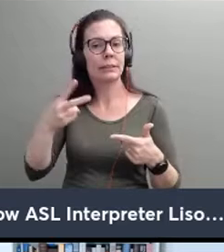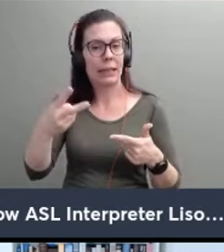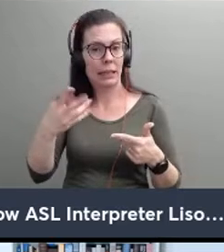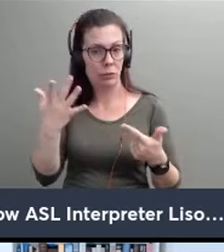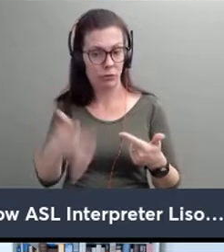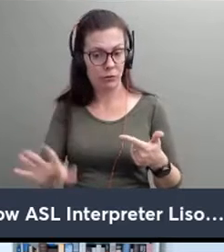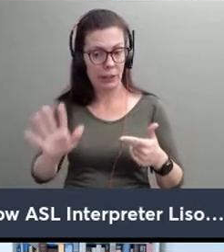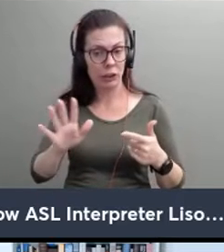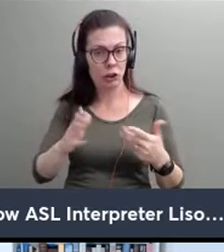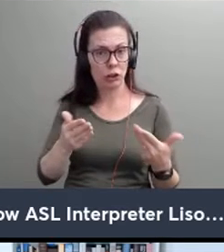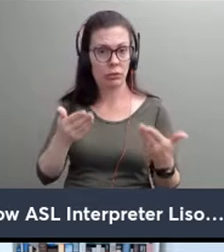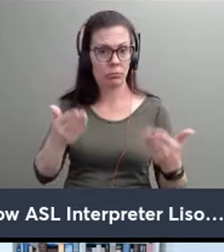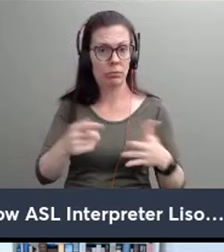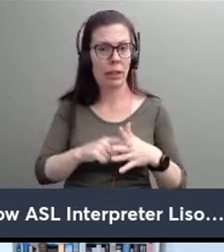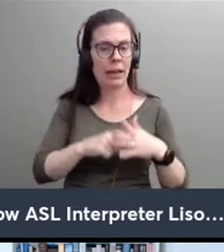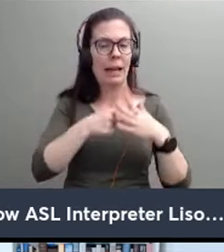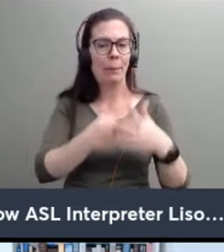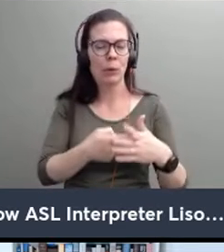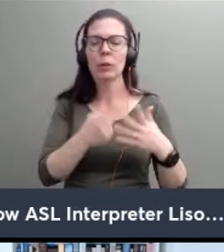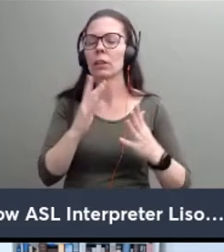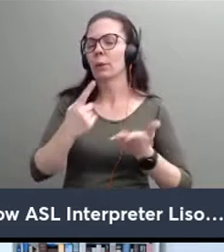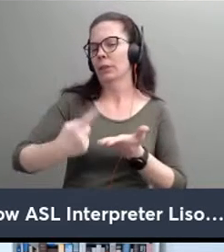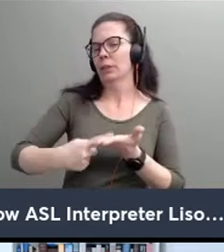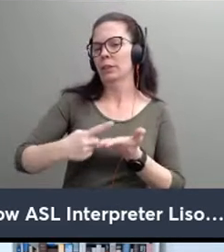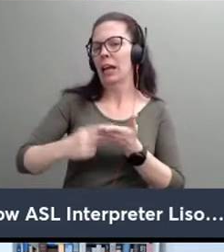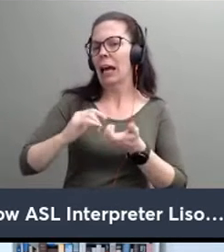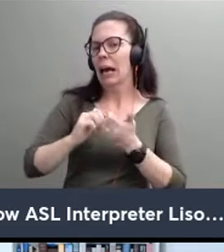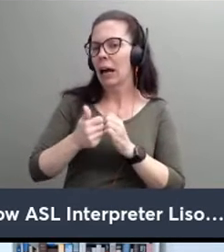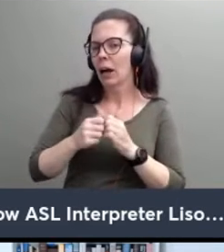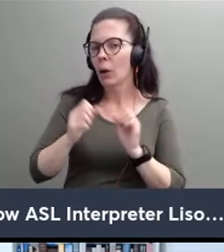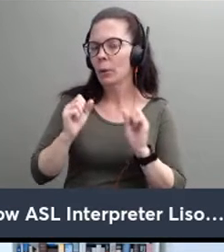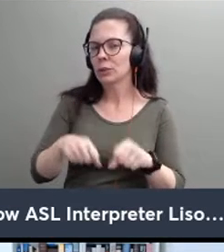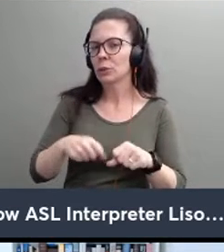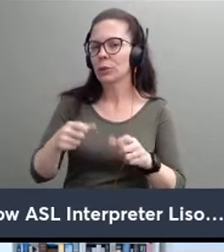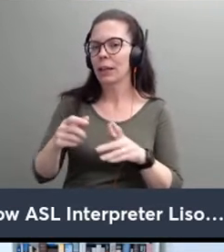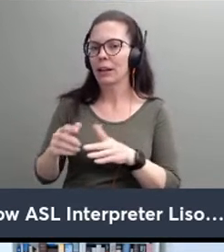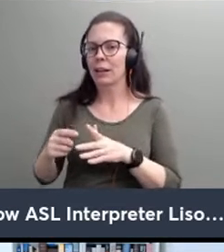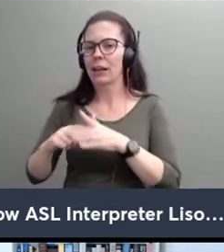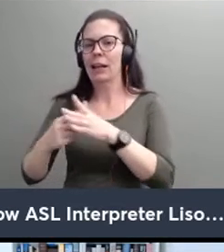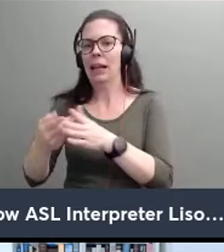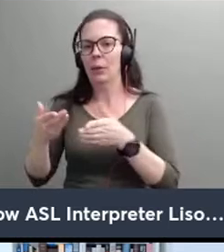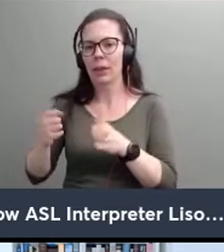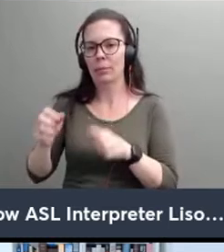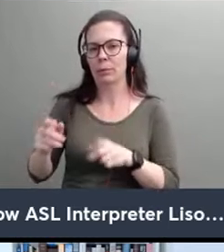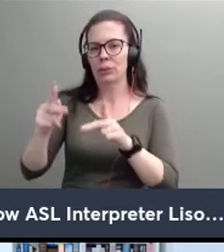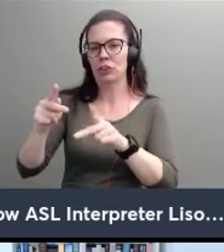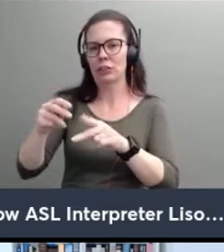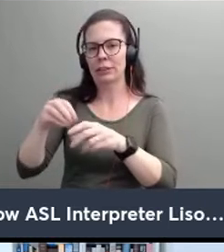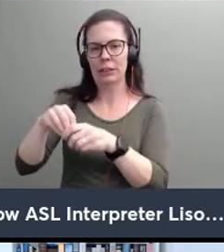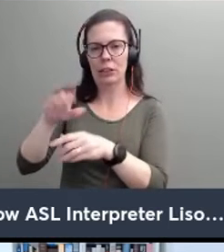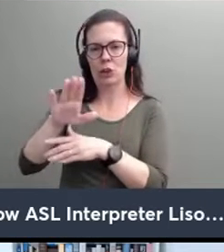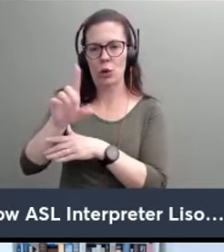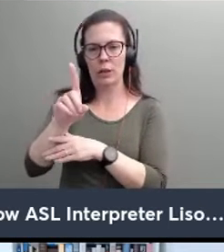I'm going to talk to you about how you can enable the permissions on your dashboard. And then number three,